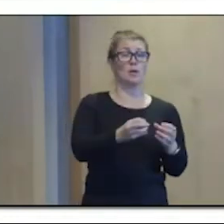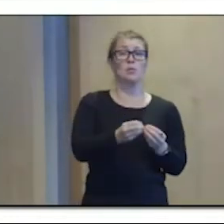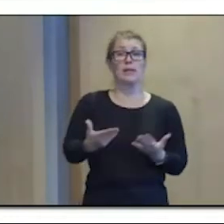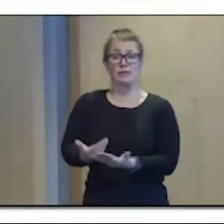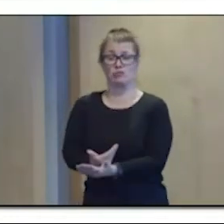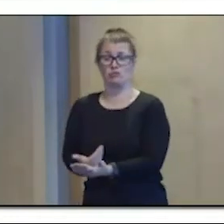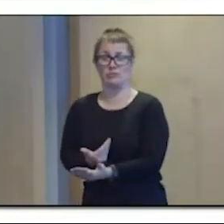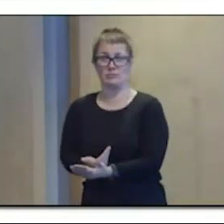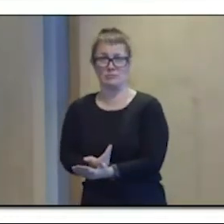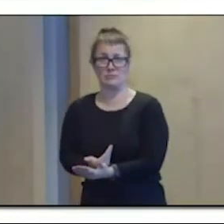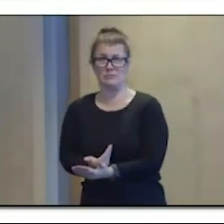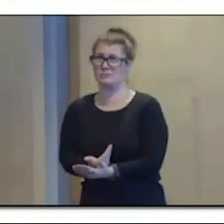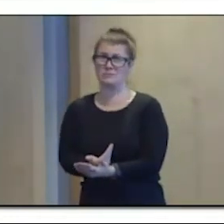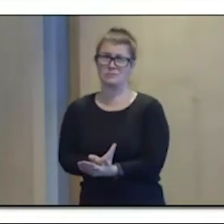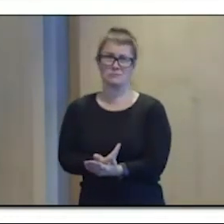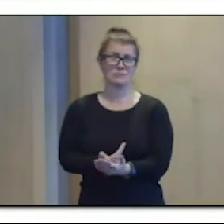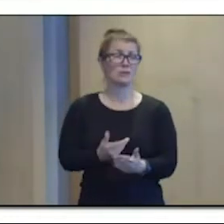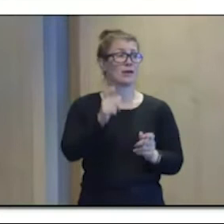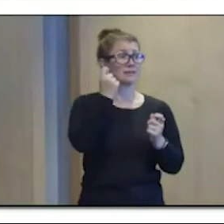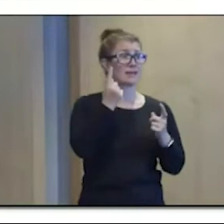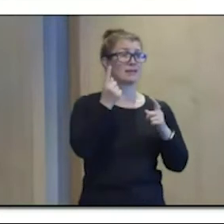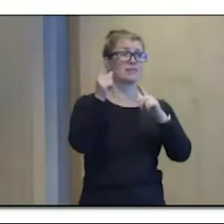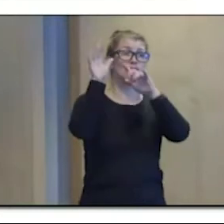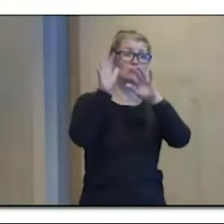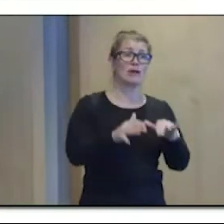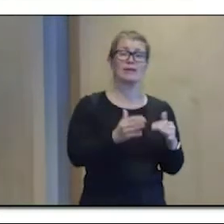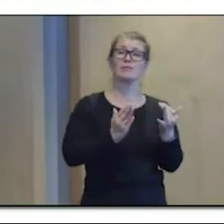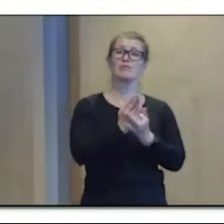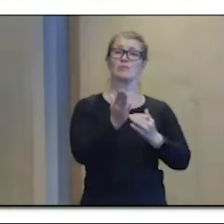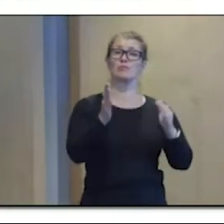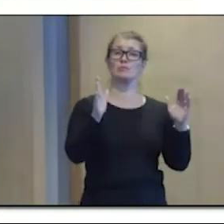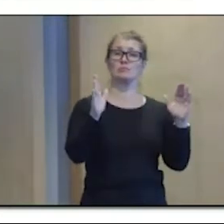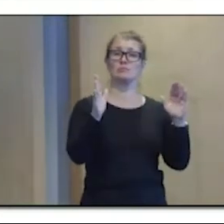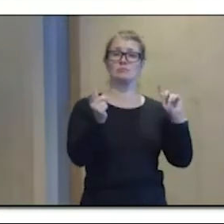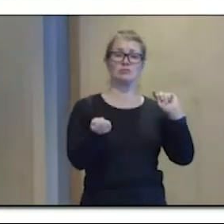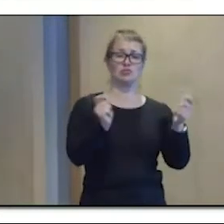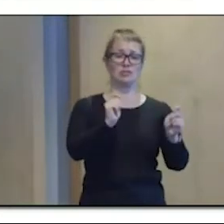totally totally understand that rain is seasonal and so we must collect and store water for